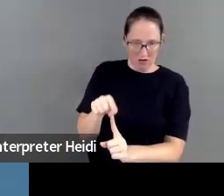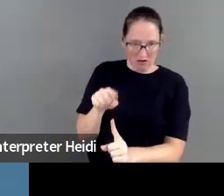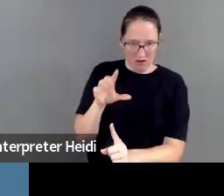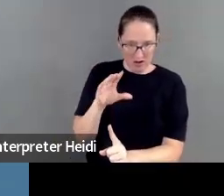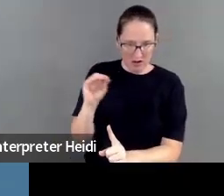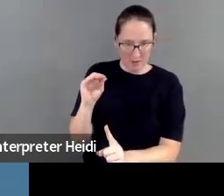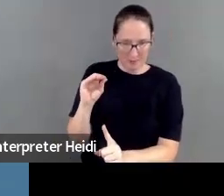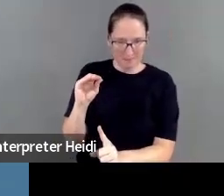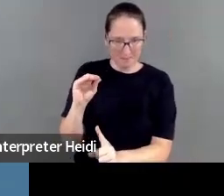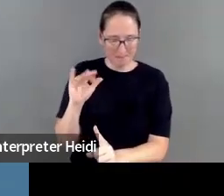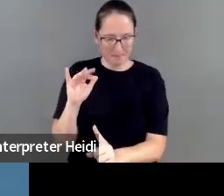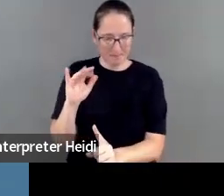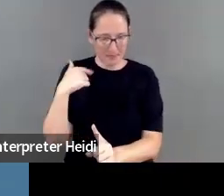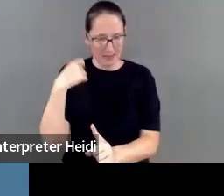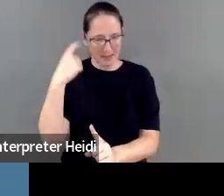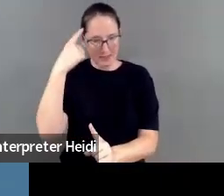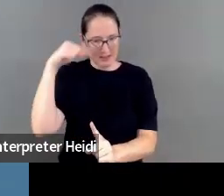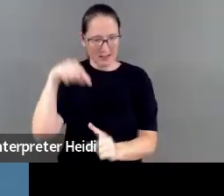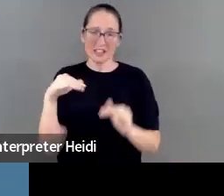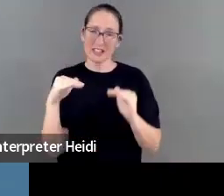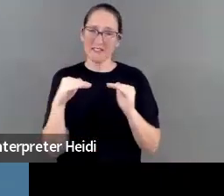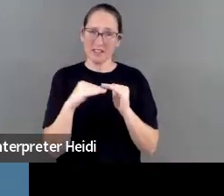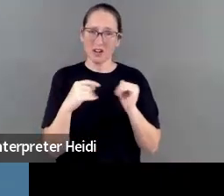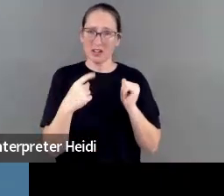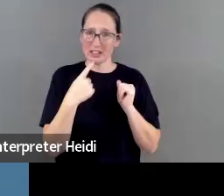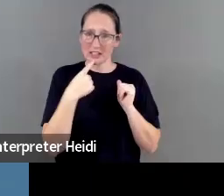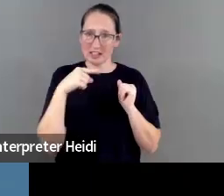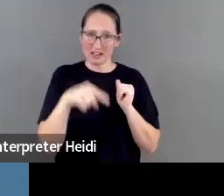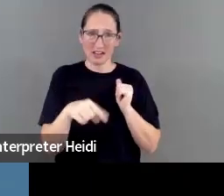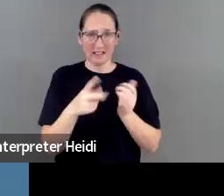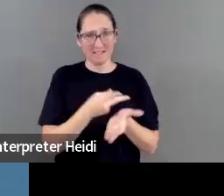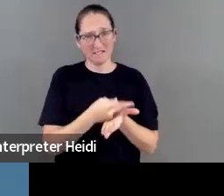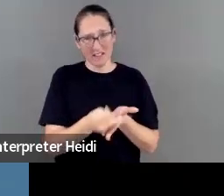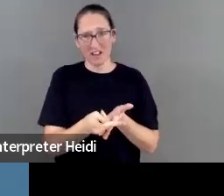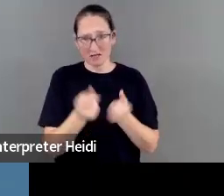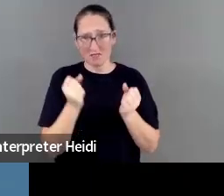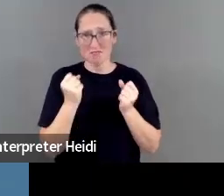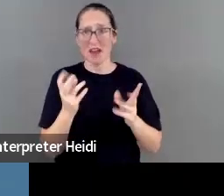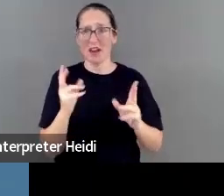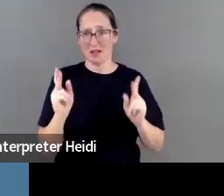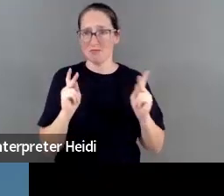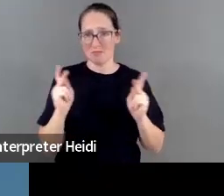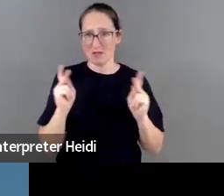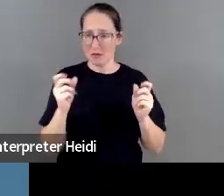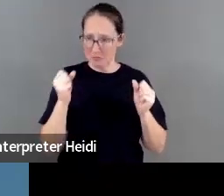, especially in comparison the different ways in which healthcare structures act in different countries